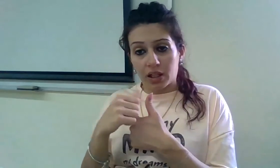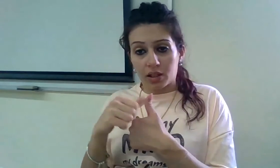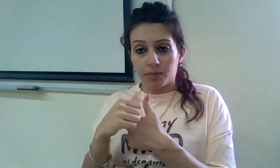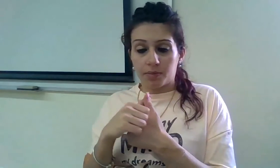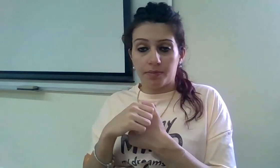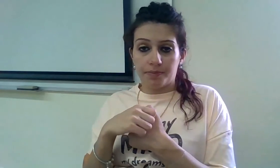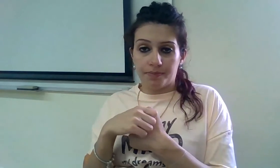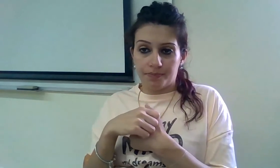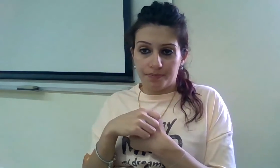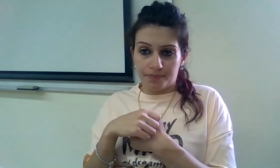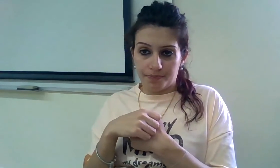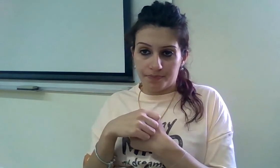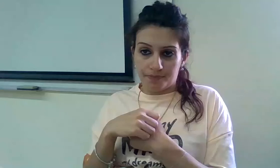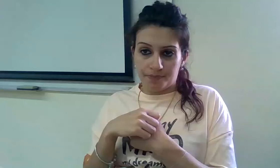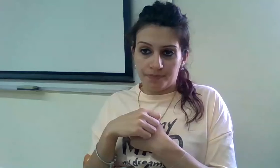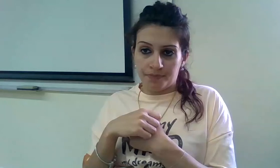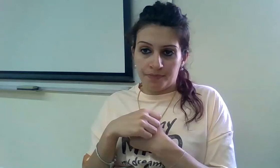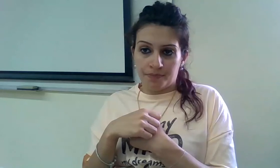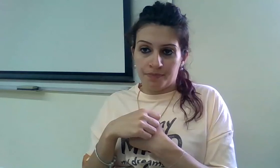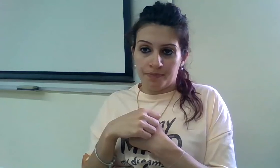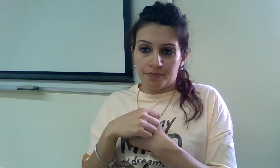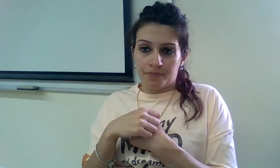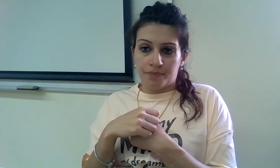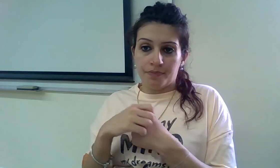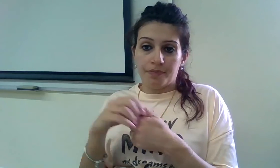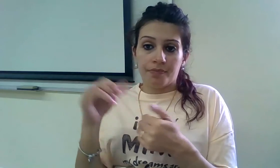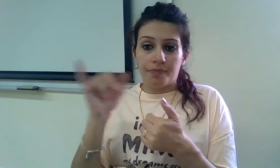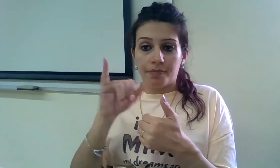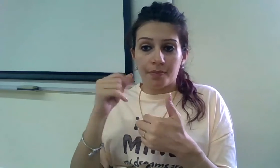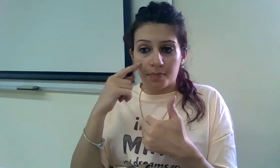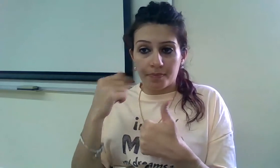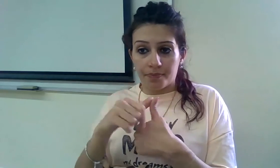that parents would be very happy and also many teachers would be very happy